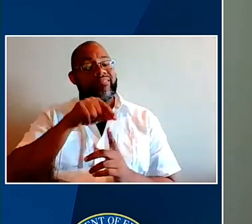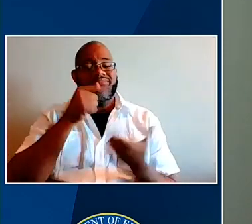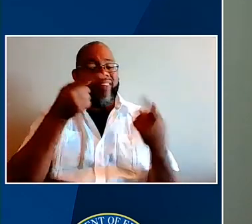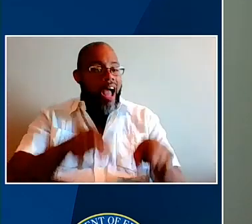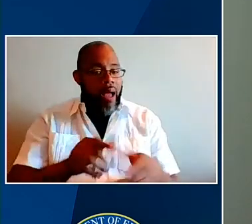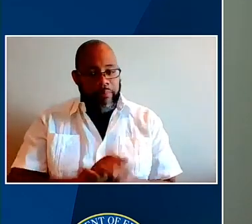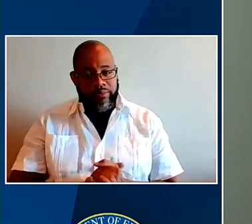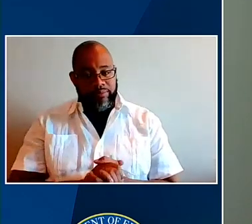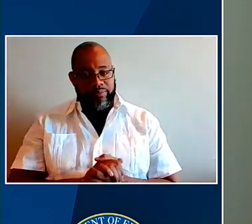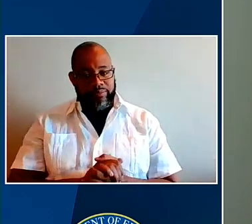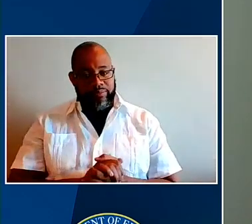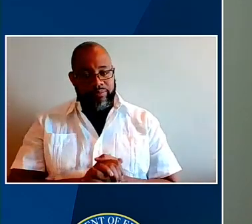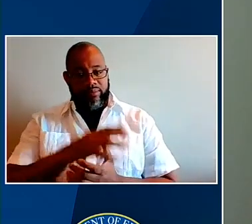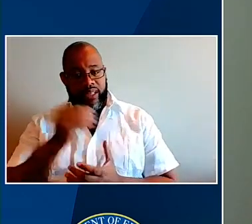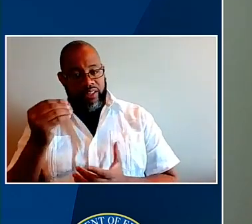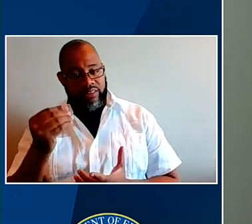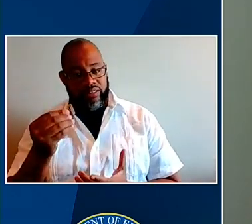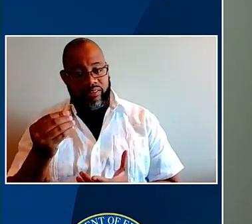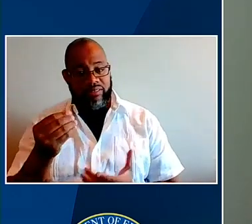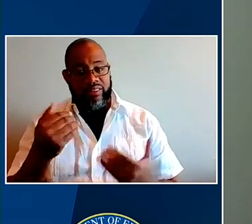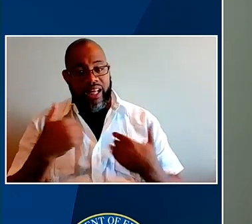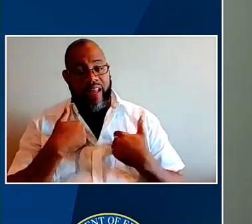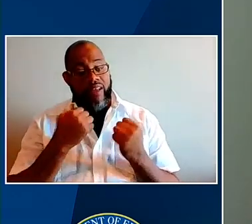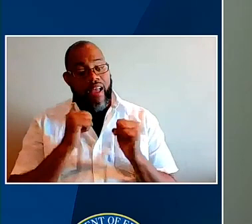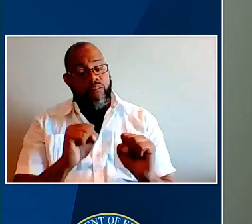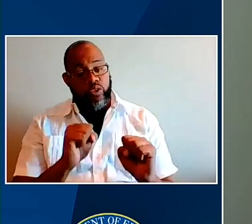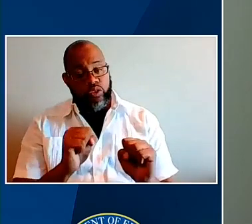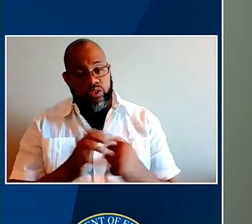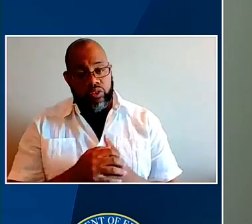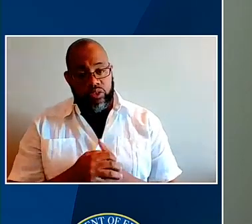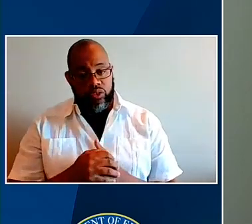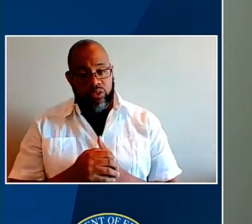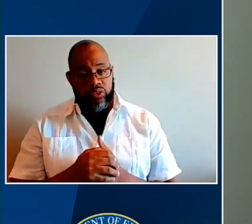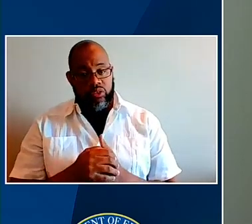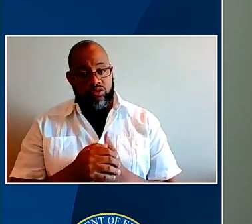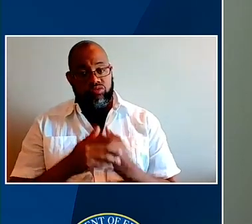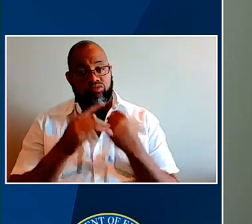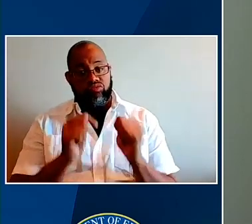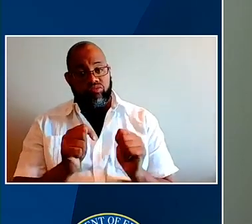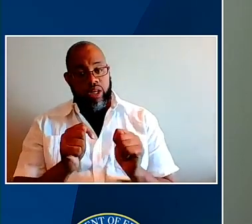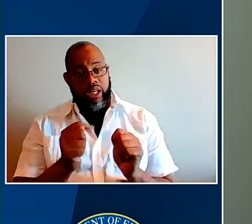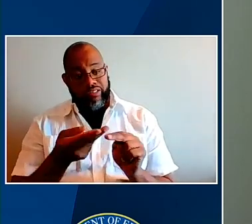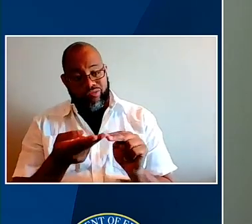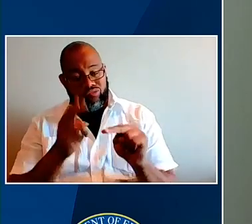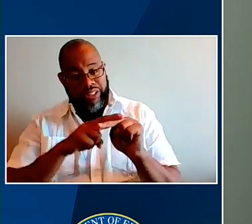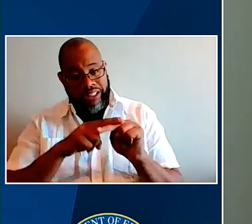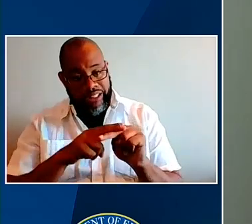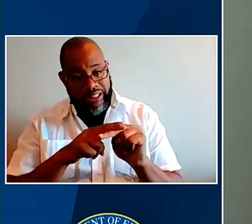And, although there's been efforts to try to increase the floor, so to speak, at